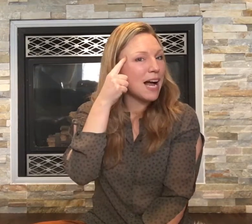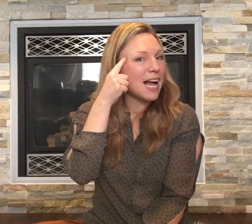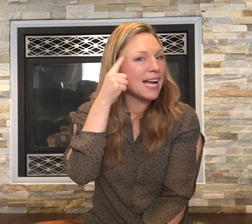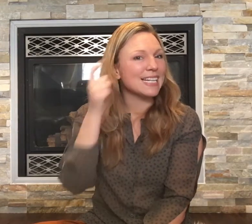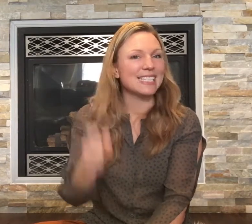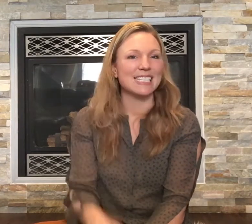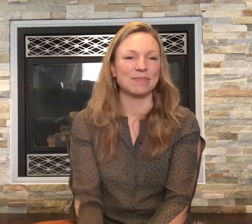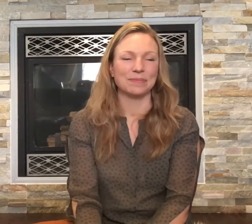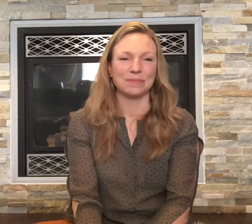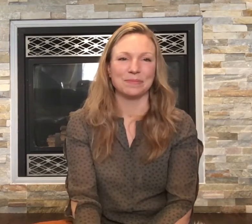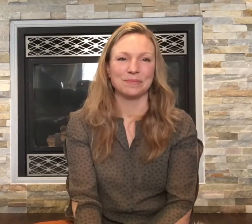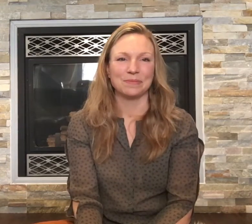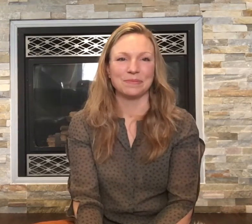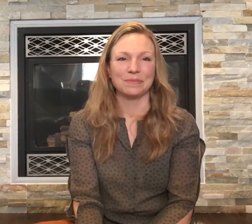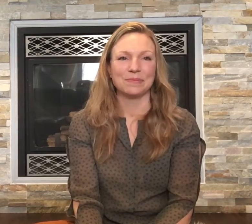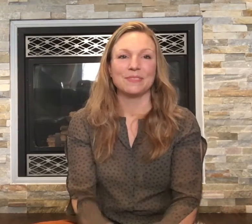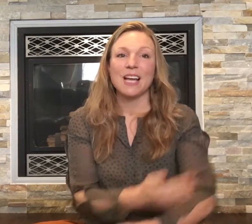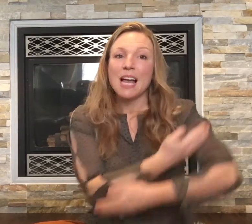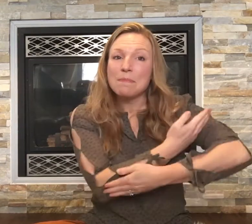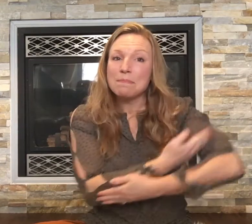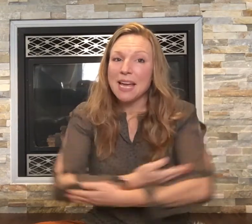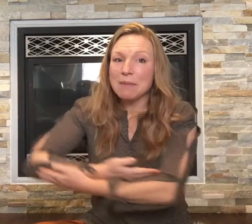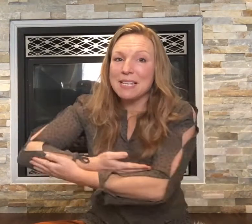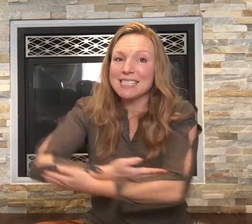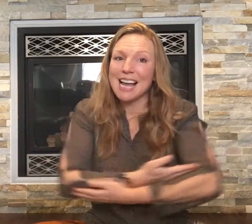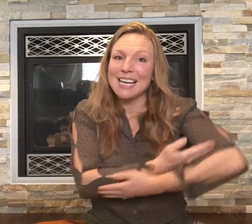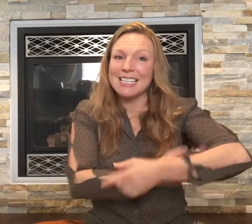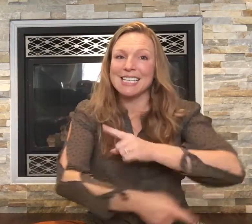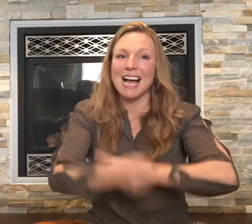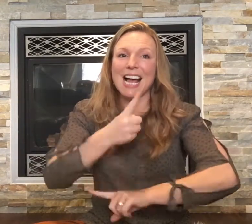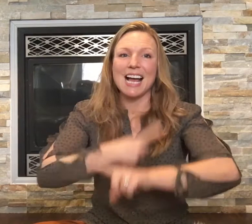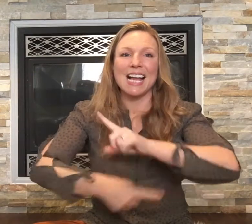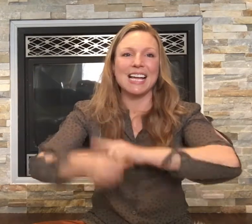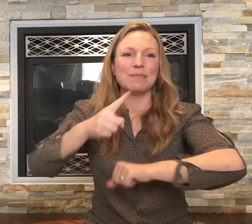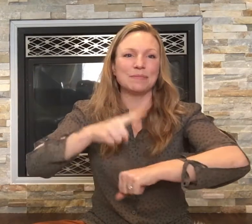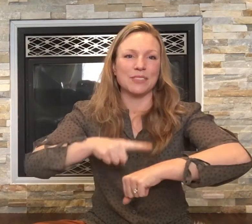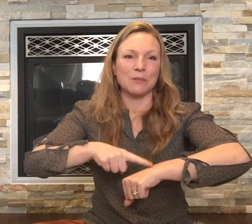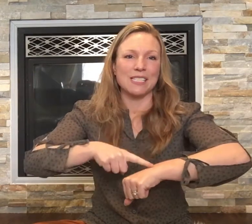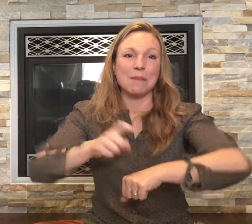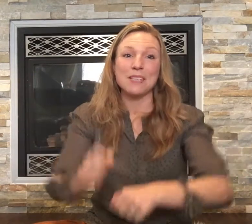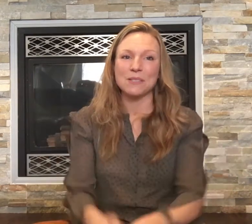you can SHARE what's on your MIND. BABY SIGNING TIME Skip this one